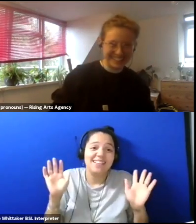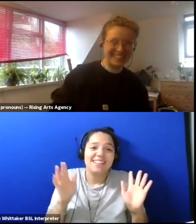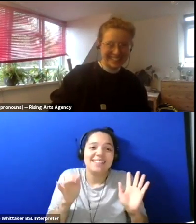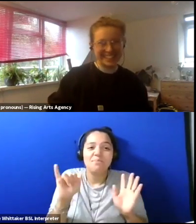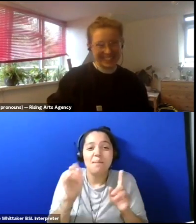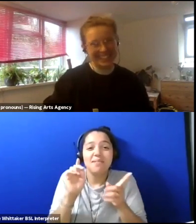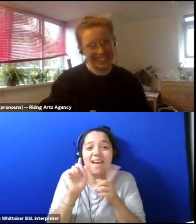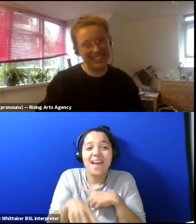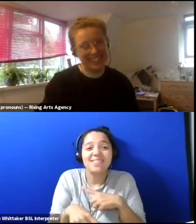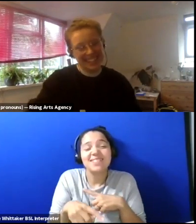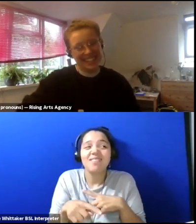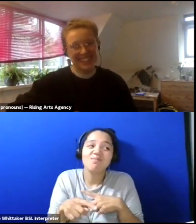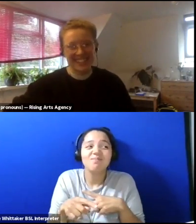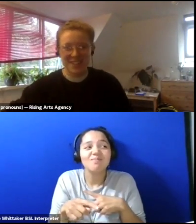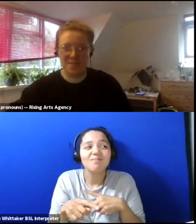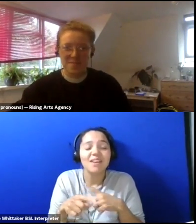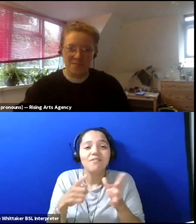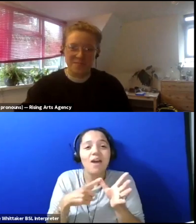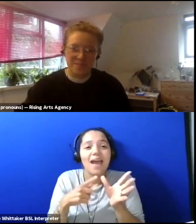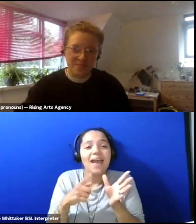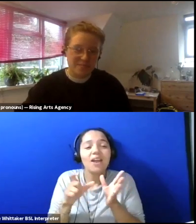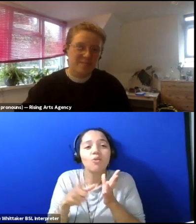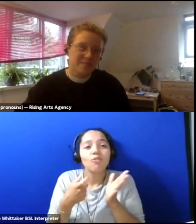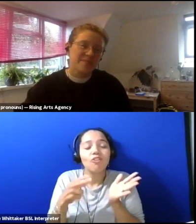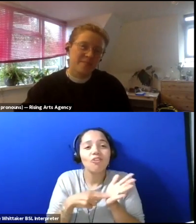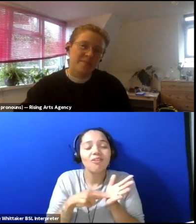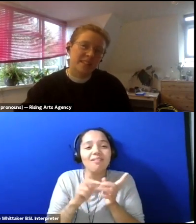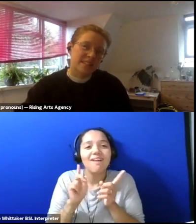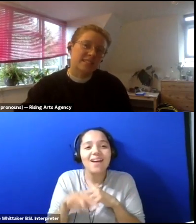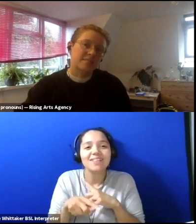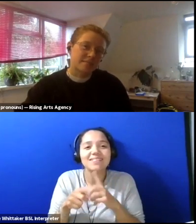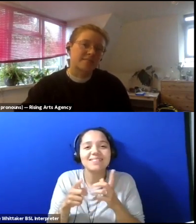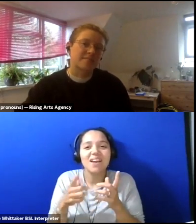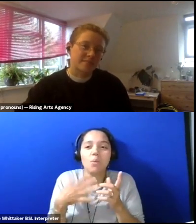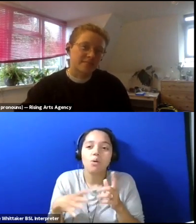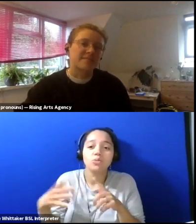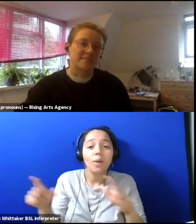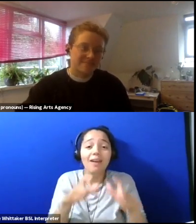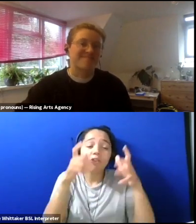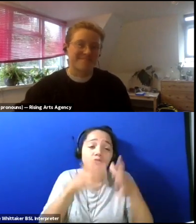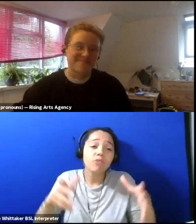Maybe the answer to that- so for ACORN the answer is we want to keep on growing.